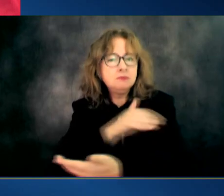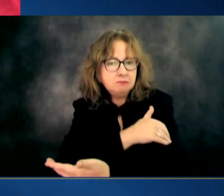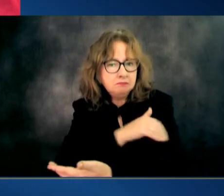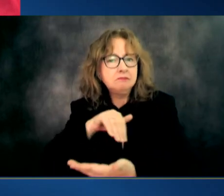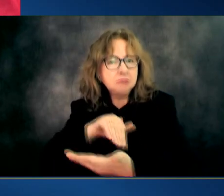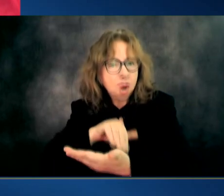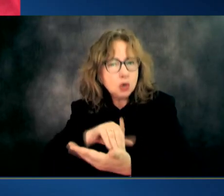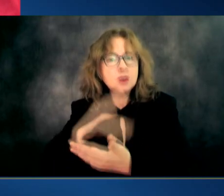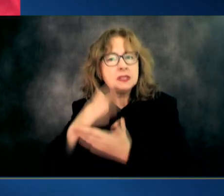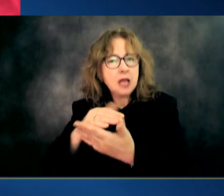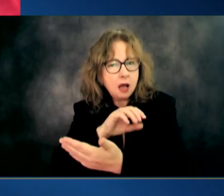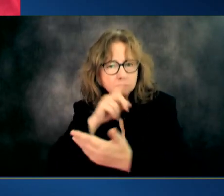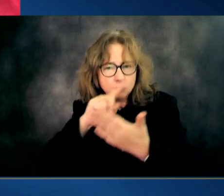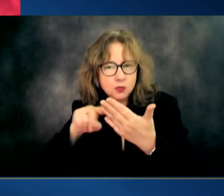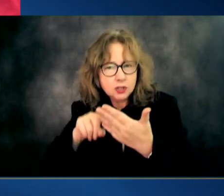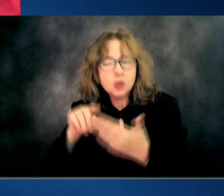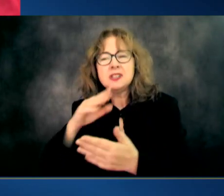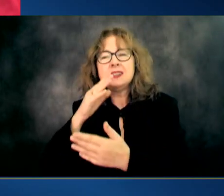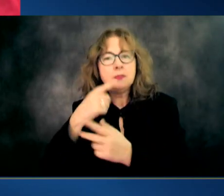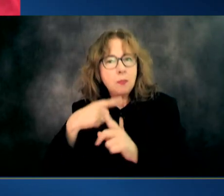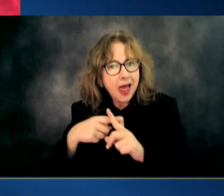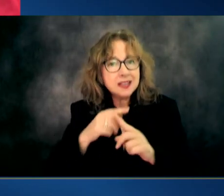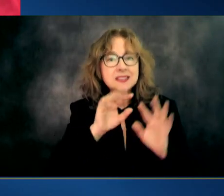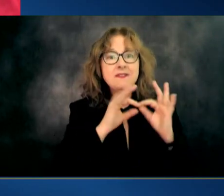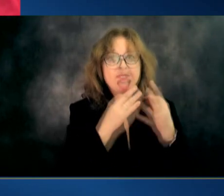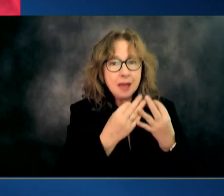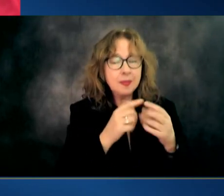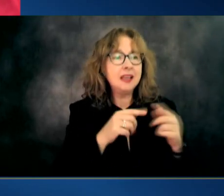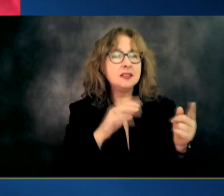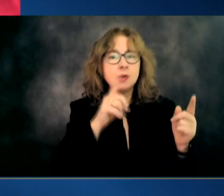warriors and their families. And this way, we make sure that we're using the data to